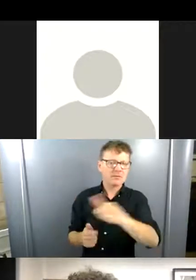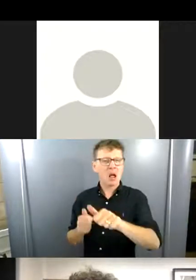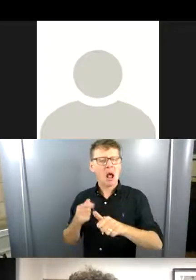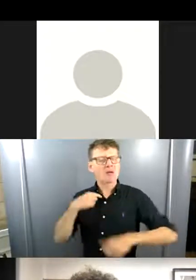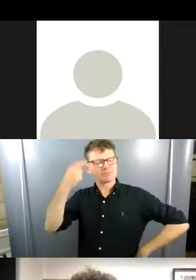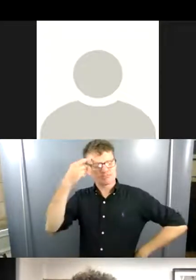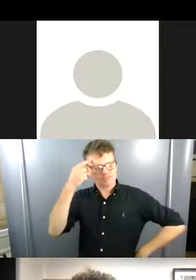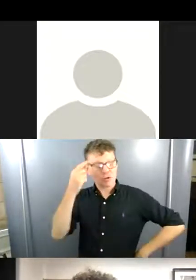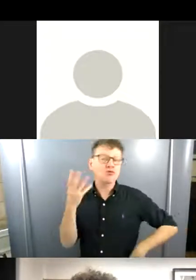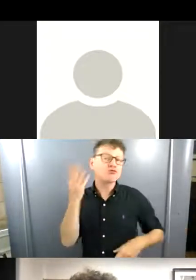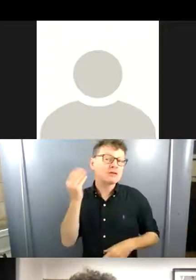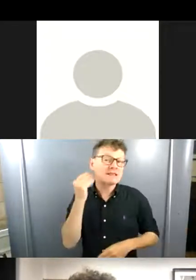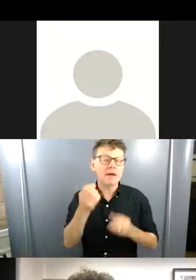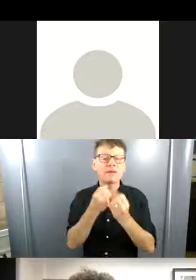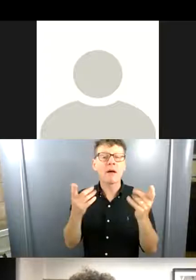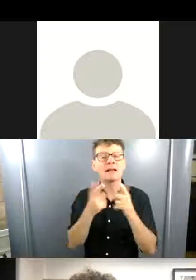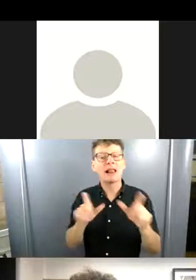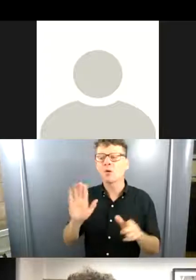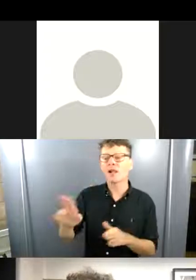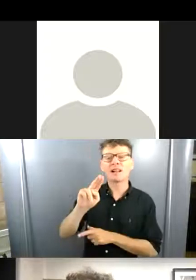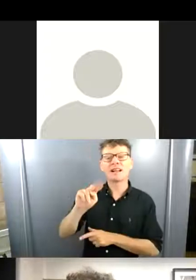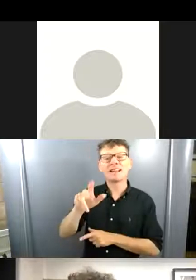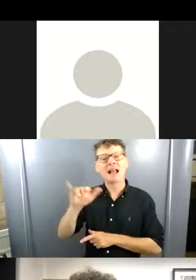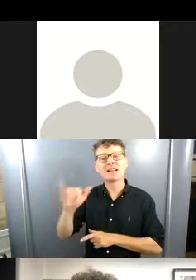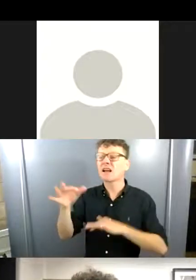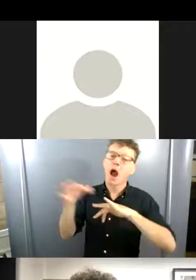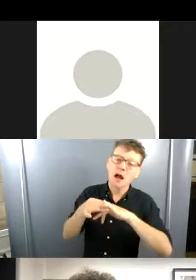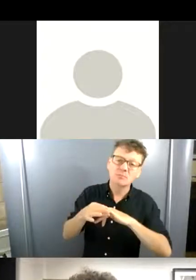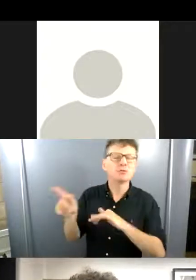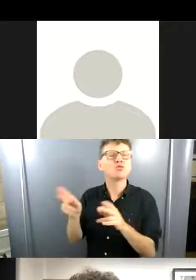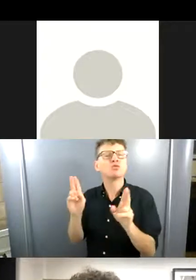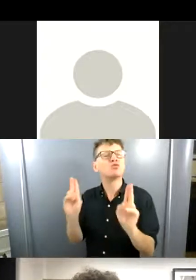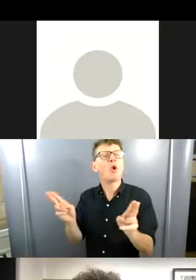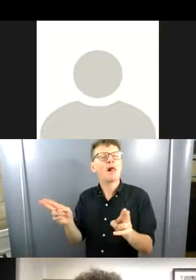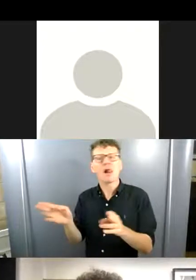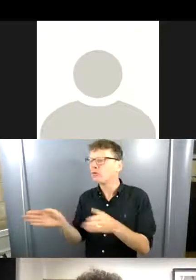the norm for Nancy and her husband Richard when she's talking to Janet it might not be the norm